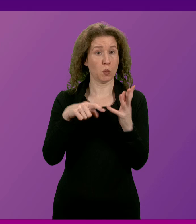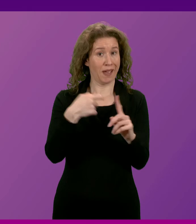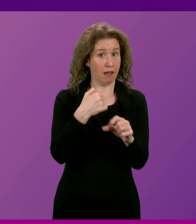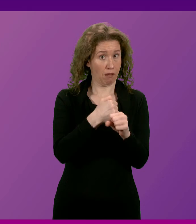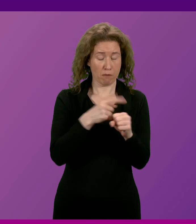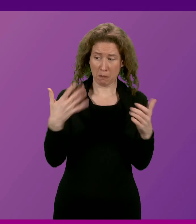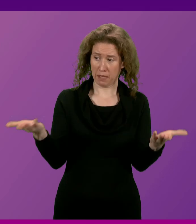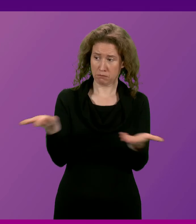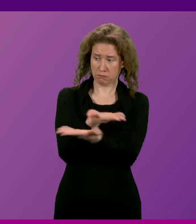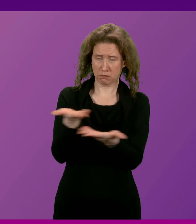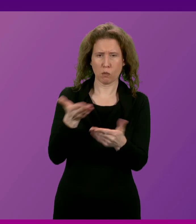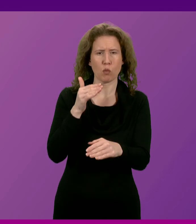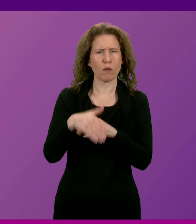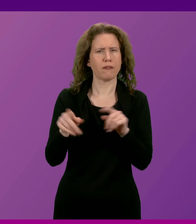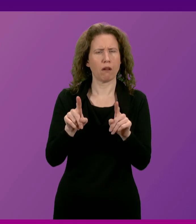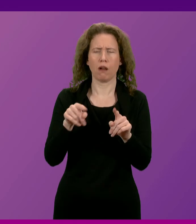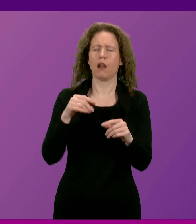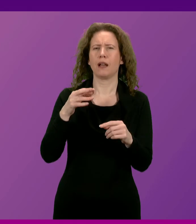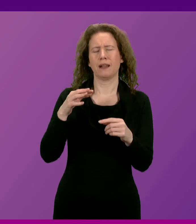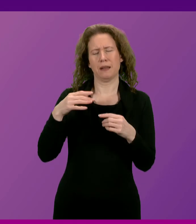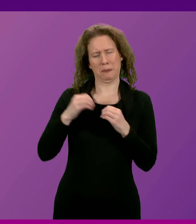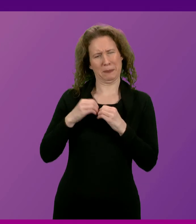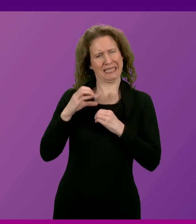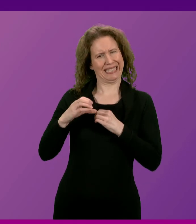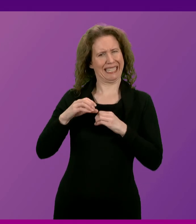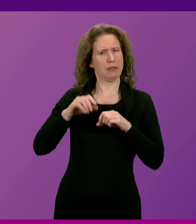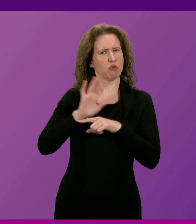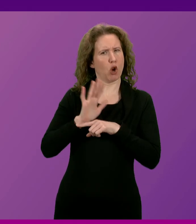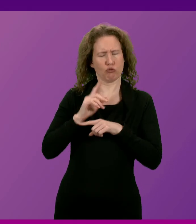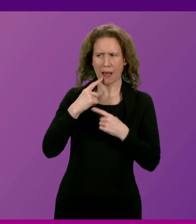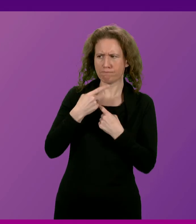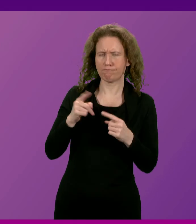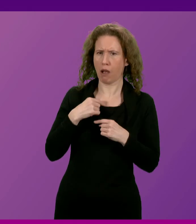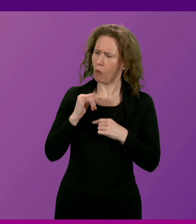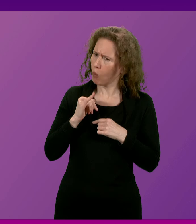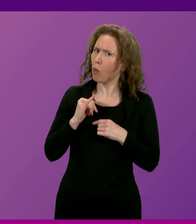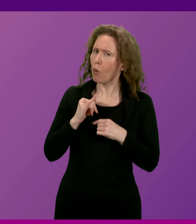Kingdom Government regarding reports from BBC “Panorama” that smart meters in Scotland are